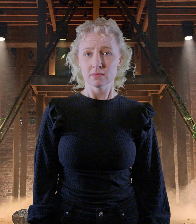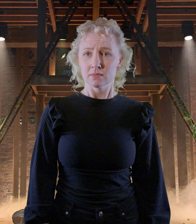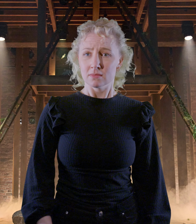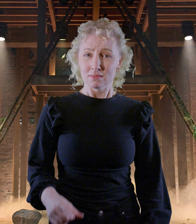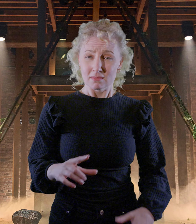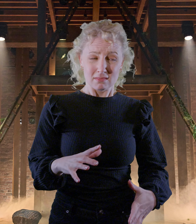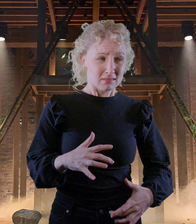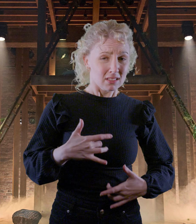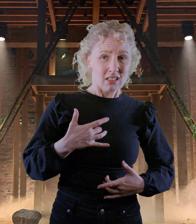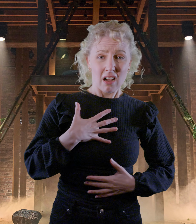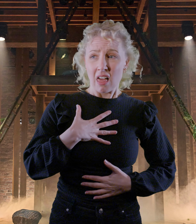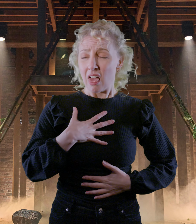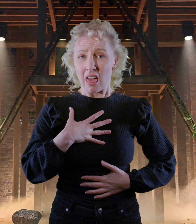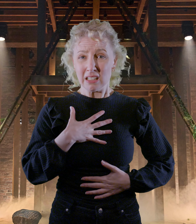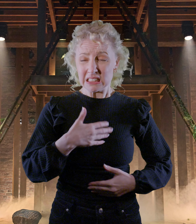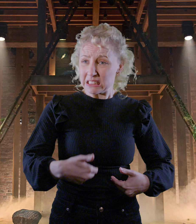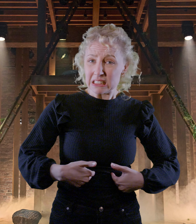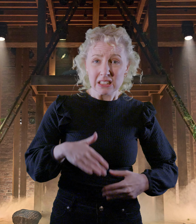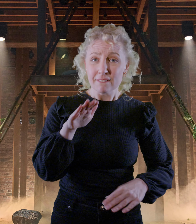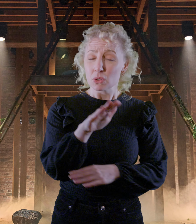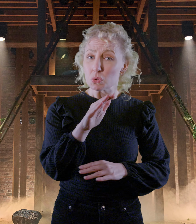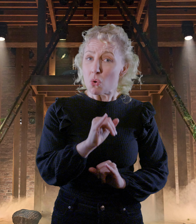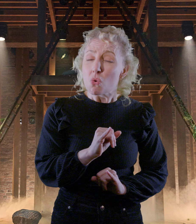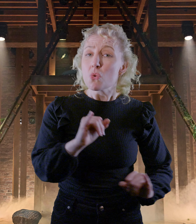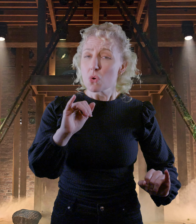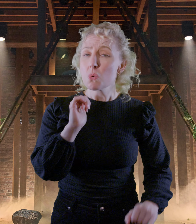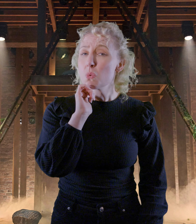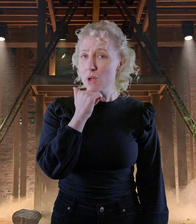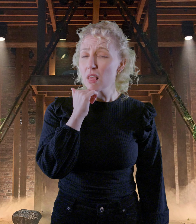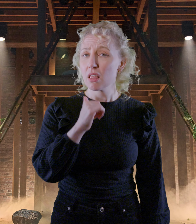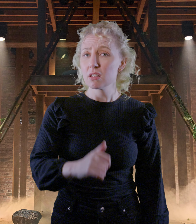She feels certain that something bad will happen in the future.